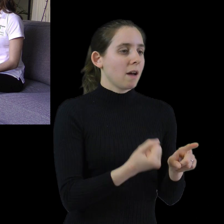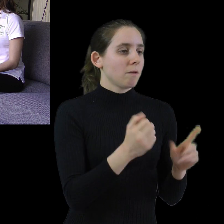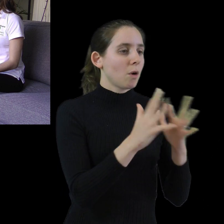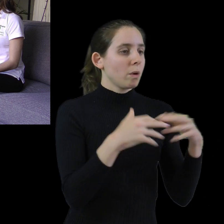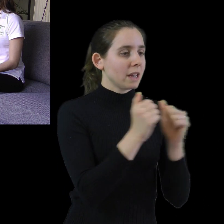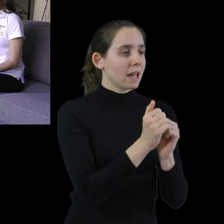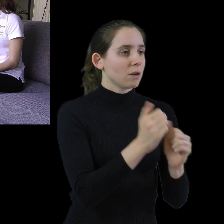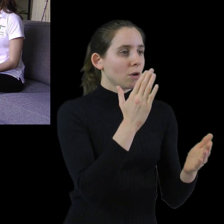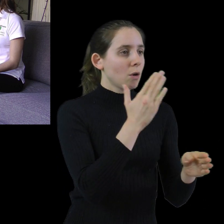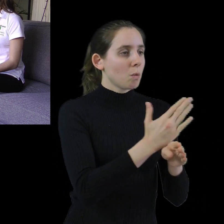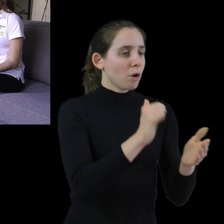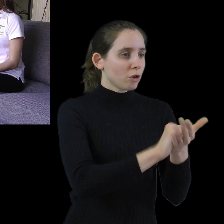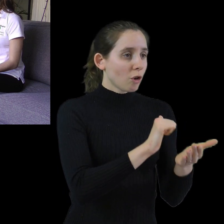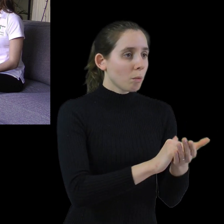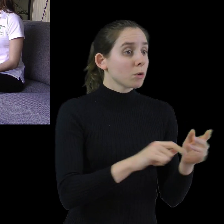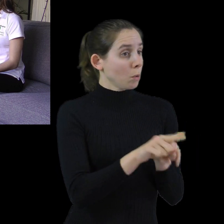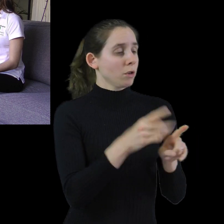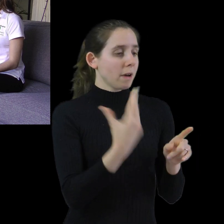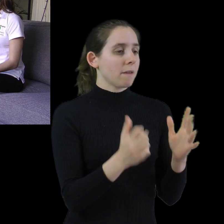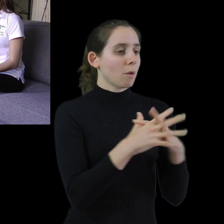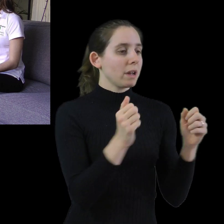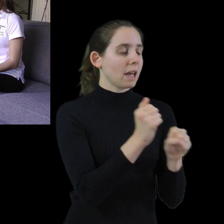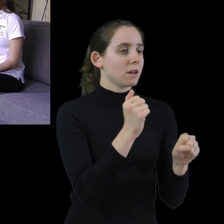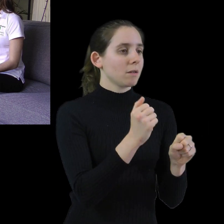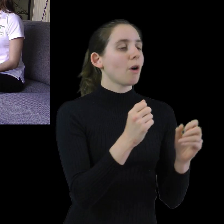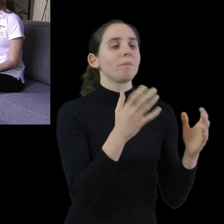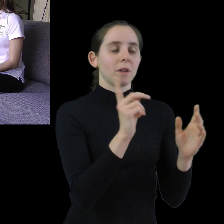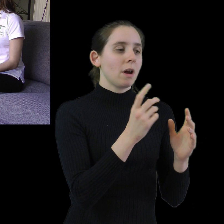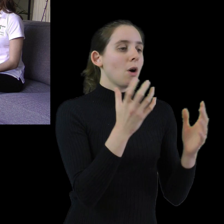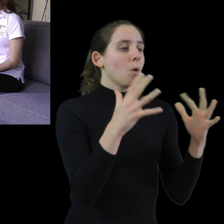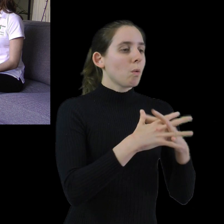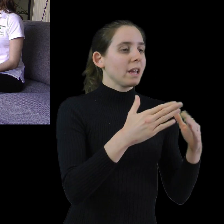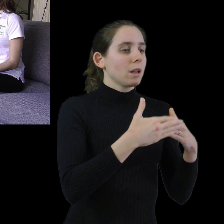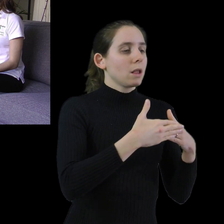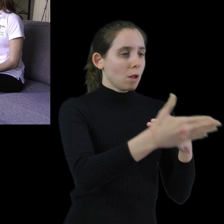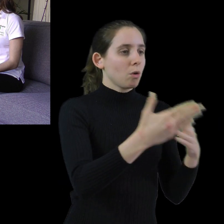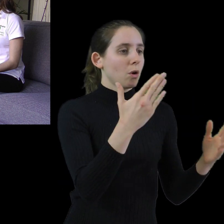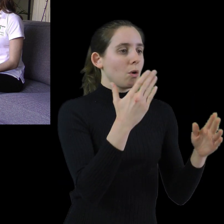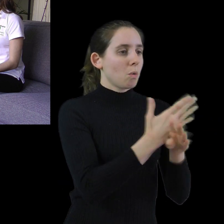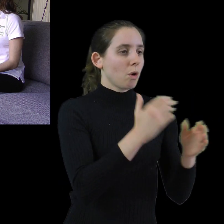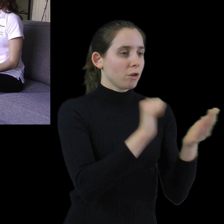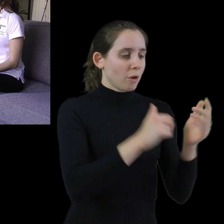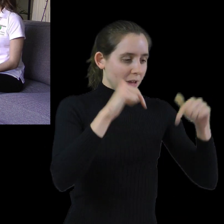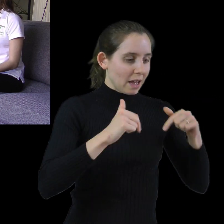have been conducted as well. There's even been a weekend workshop, or a week long workshop here at South Queensland camp.